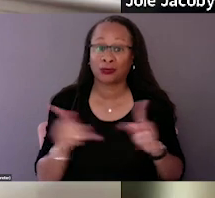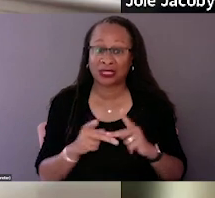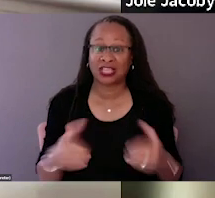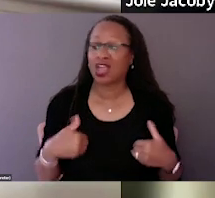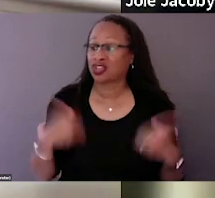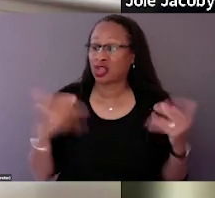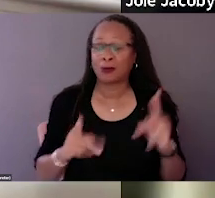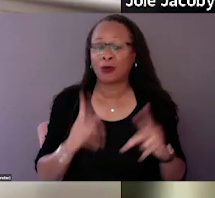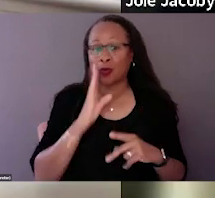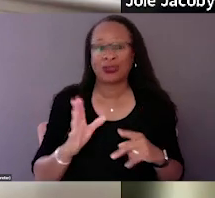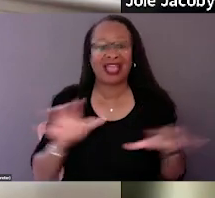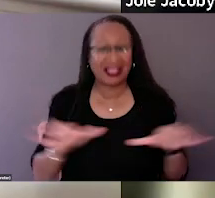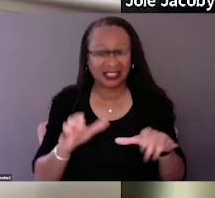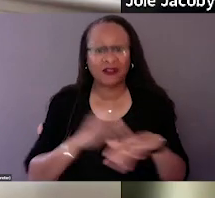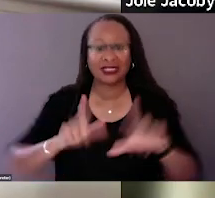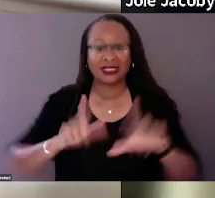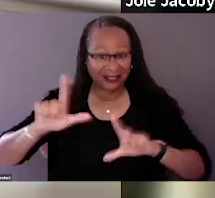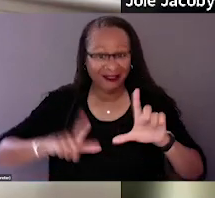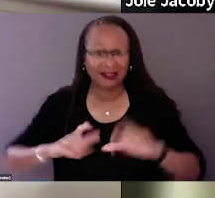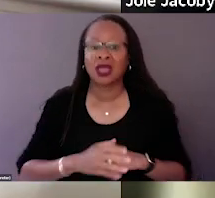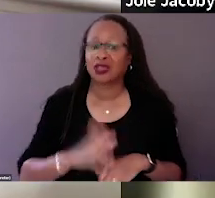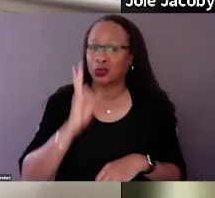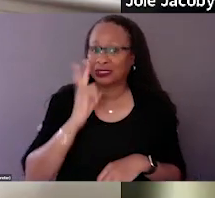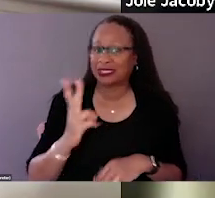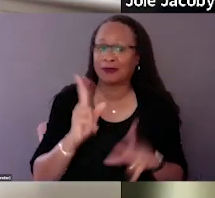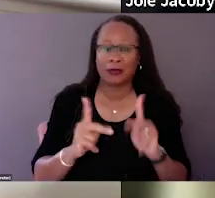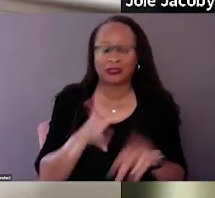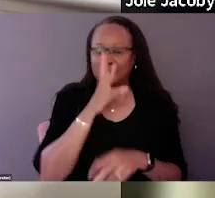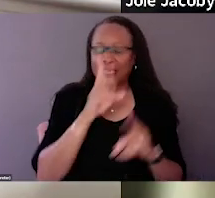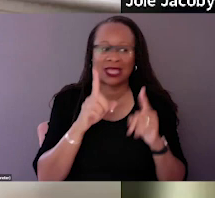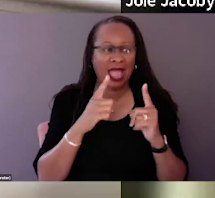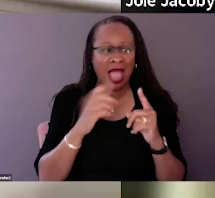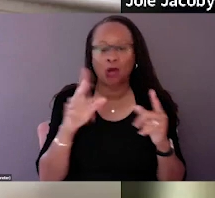You're gonna see people speaking out on Spill and Bluesky. So I think the legacy of Black Twitter